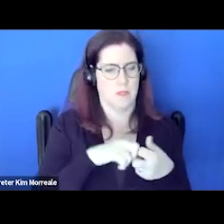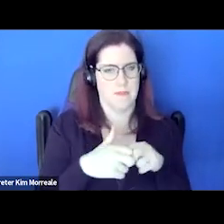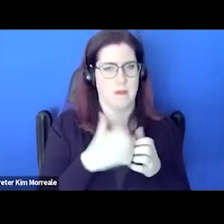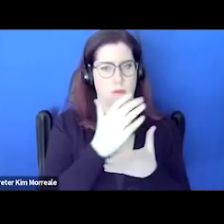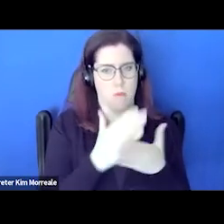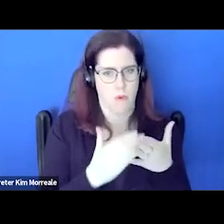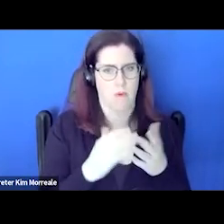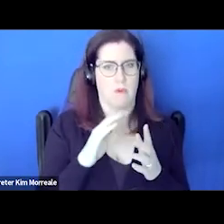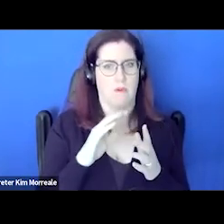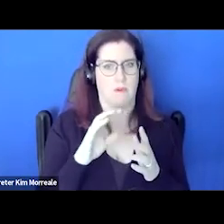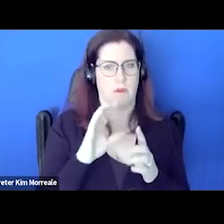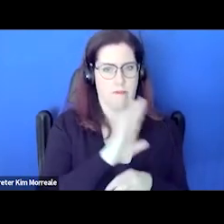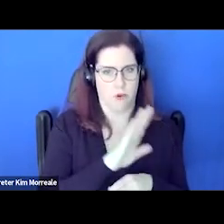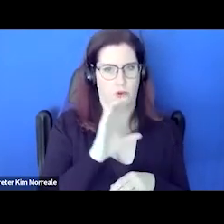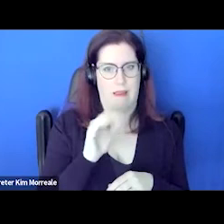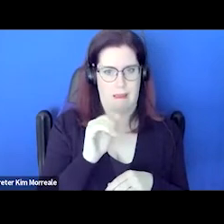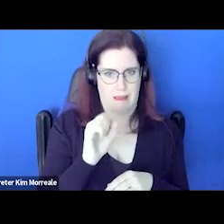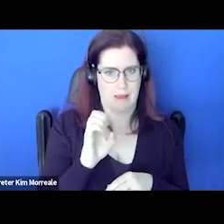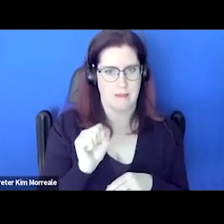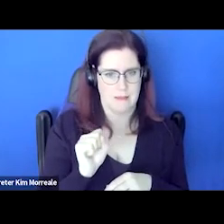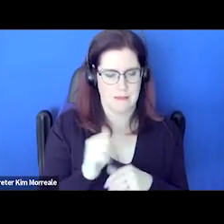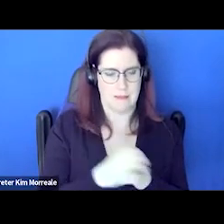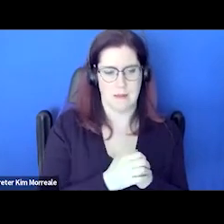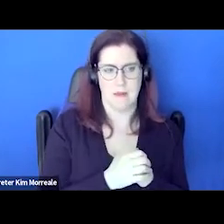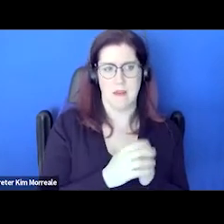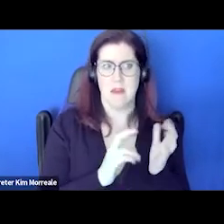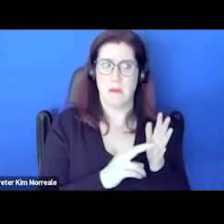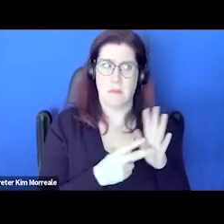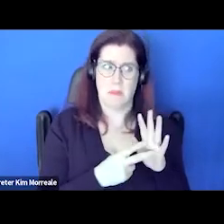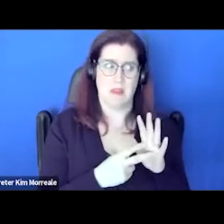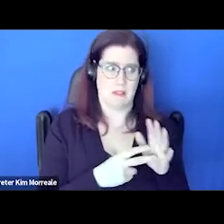And it took a lot of networking, a lot of phone calls,